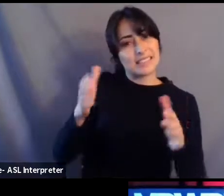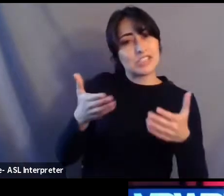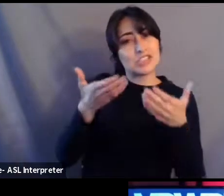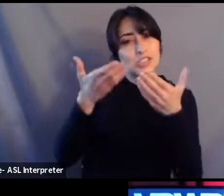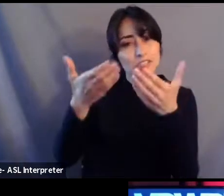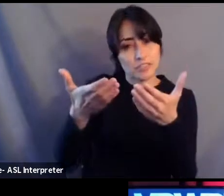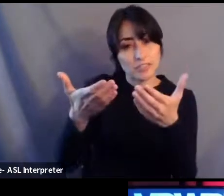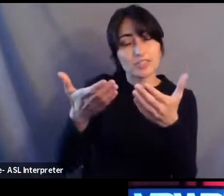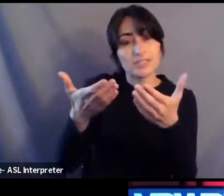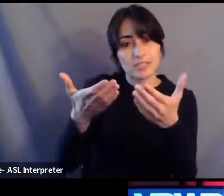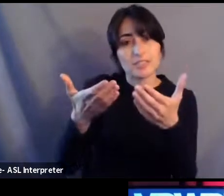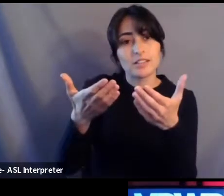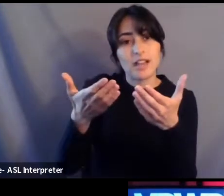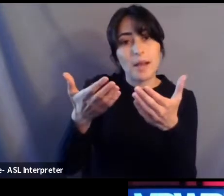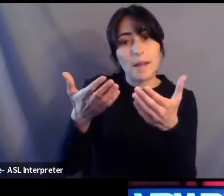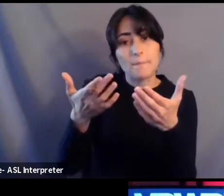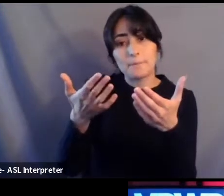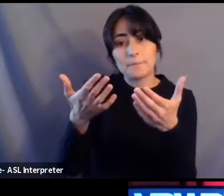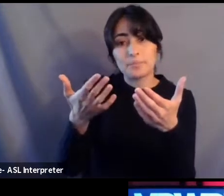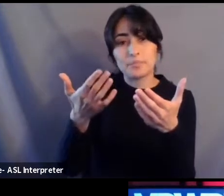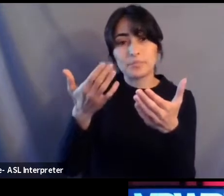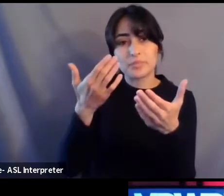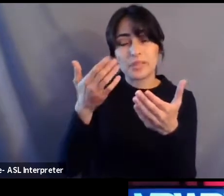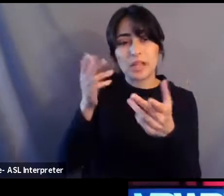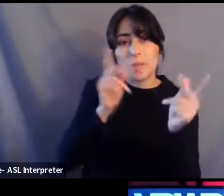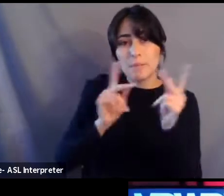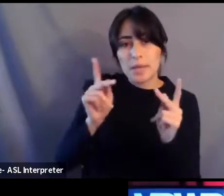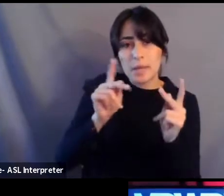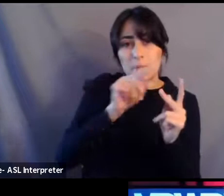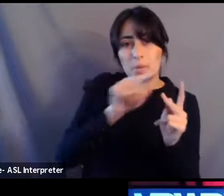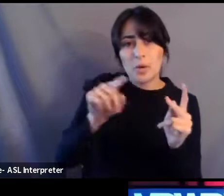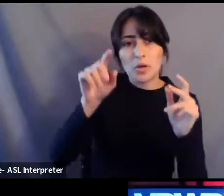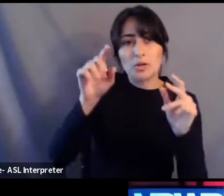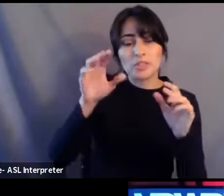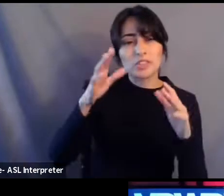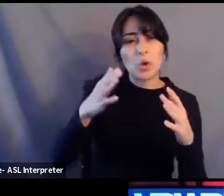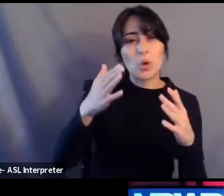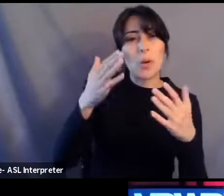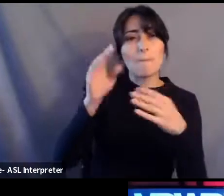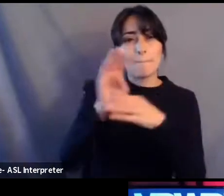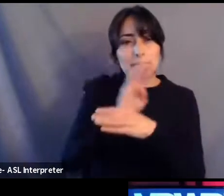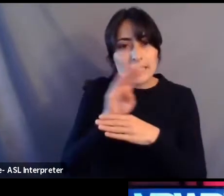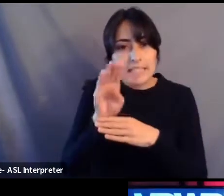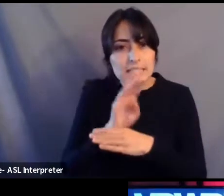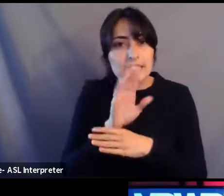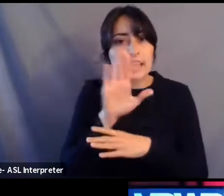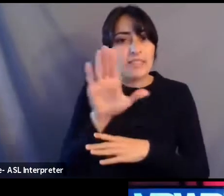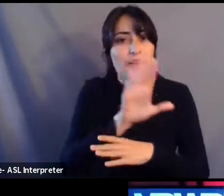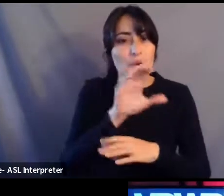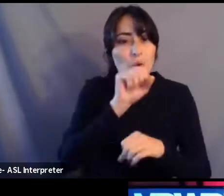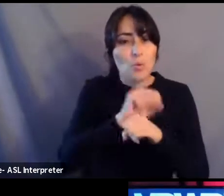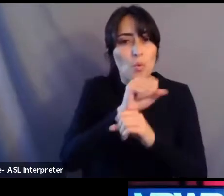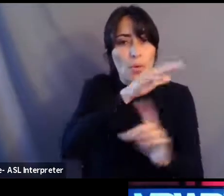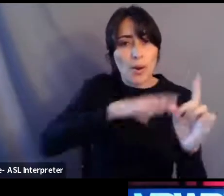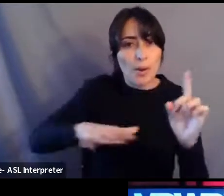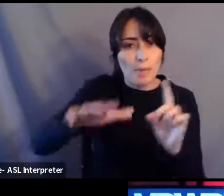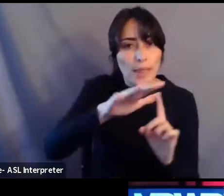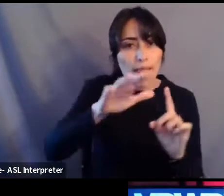how people can rethink business? How people can rethink their workplaces to center Black,